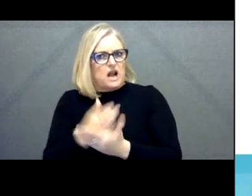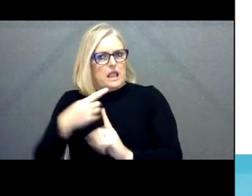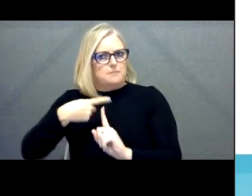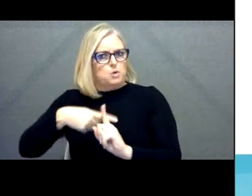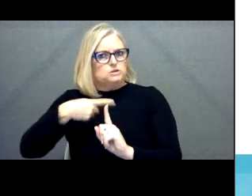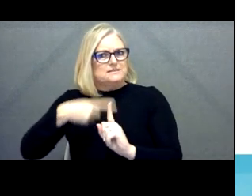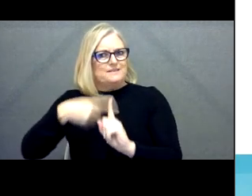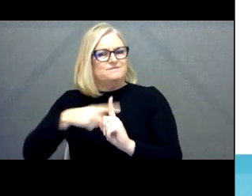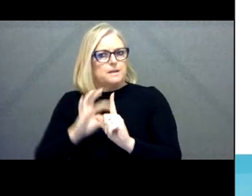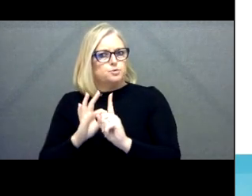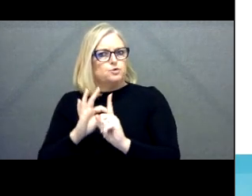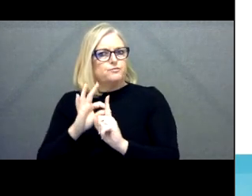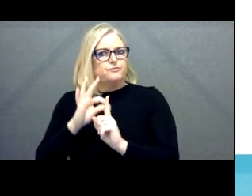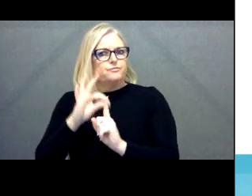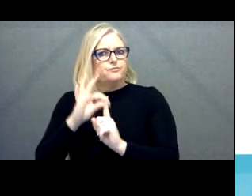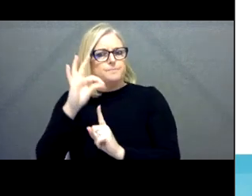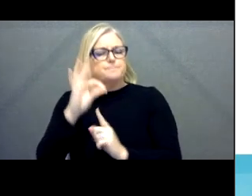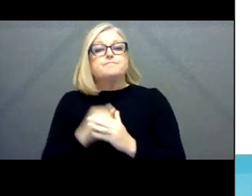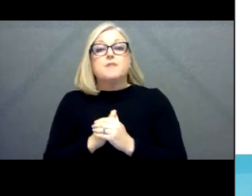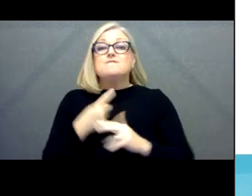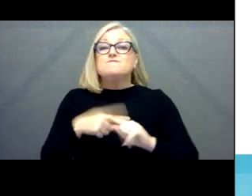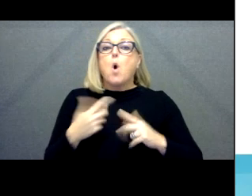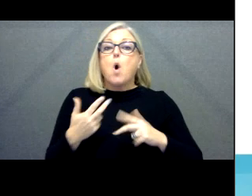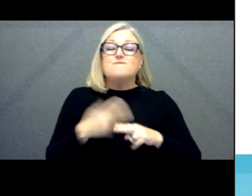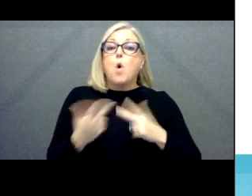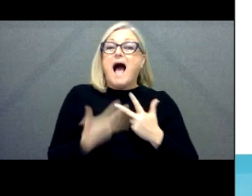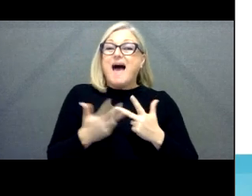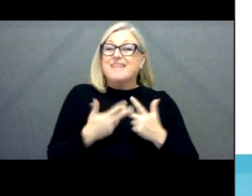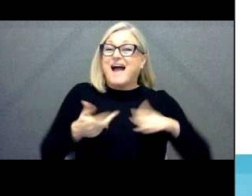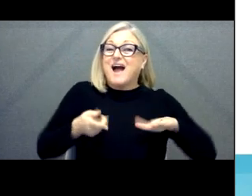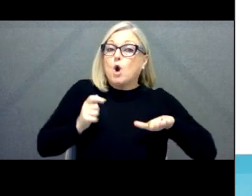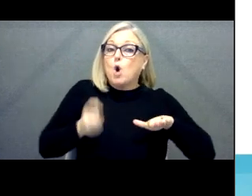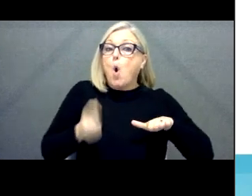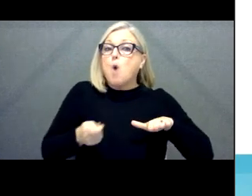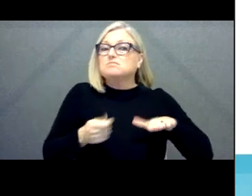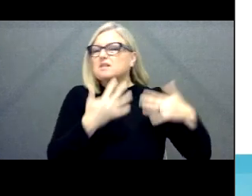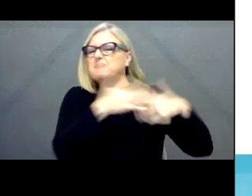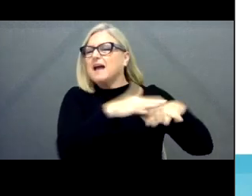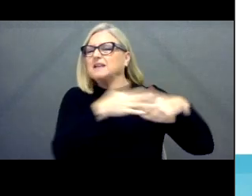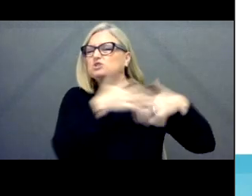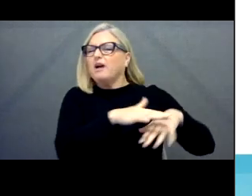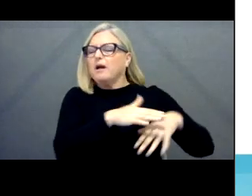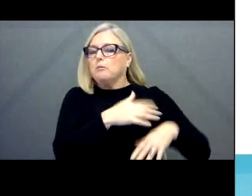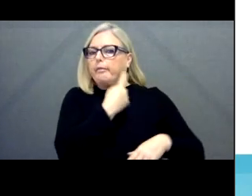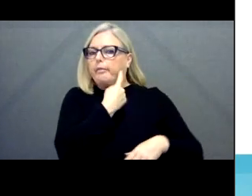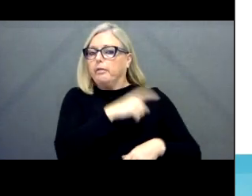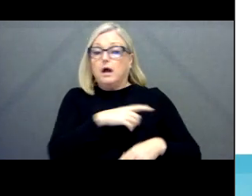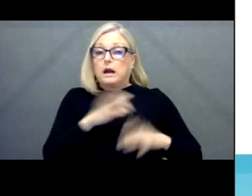a mainstream Court circumstance in Court Link we have prosecutors who are um noting the positive